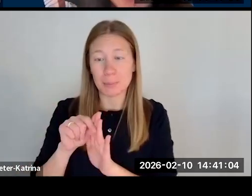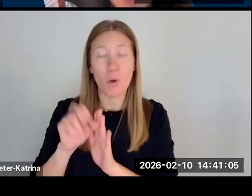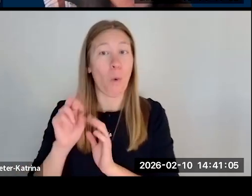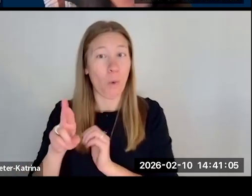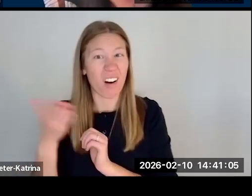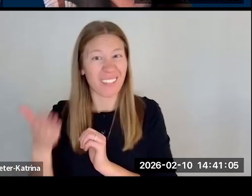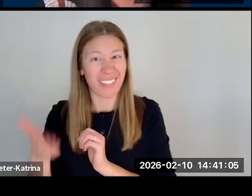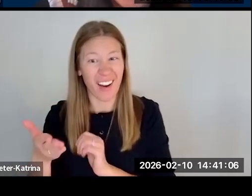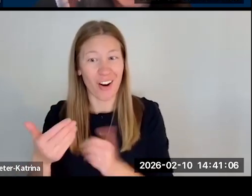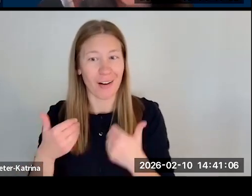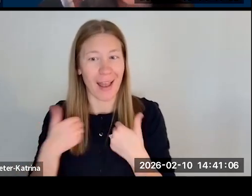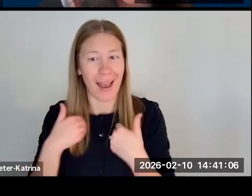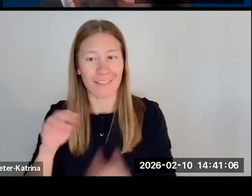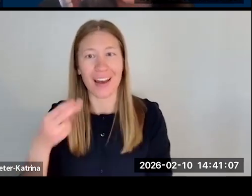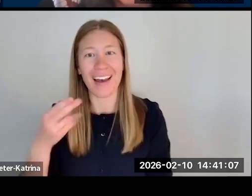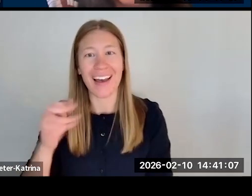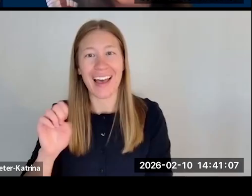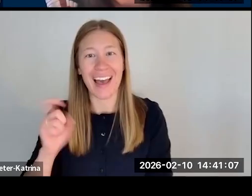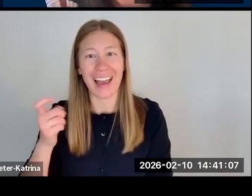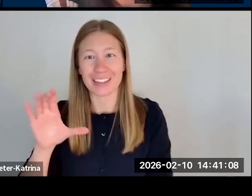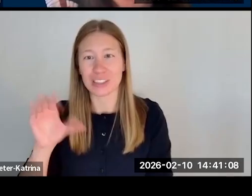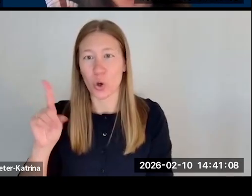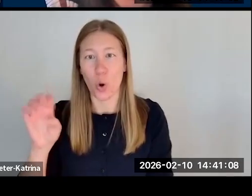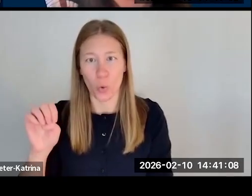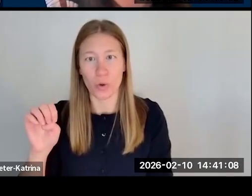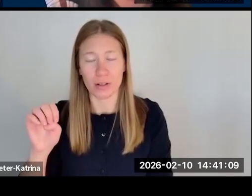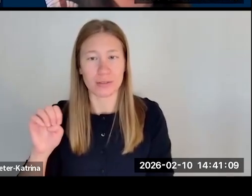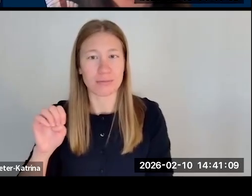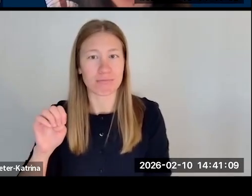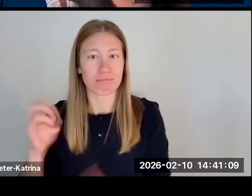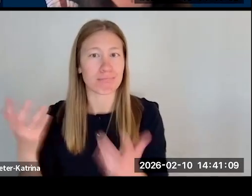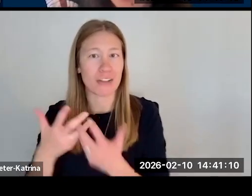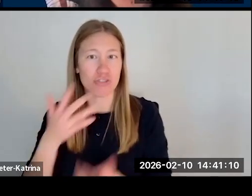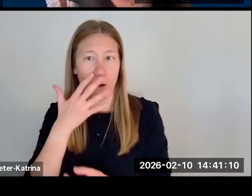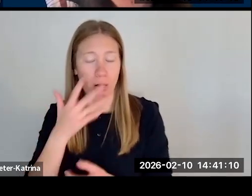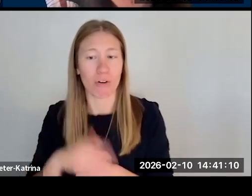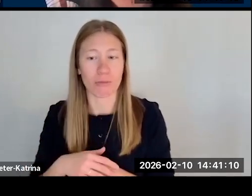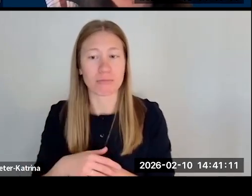and just copy this hex code. So I'll copy that hex value in,